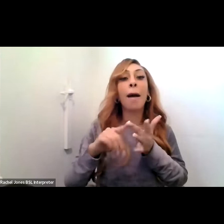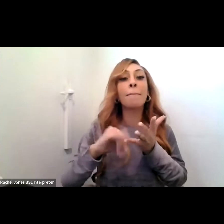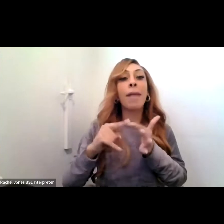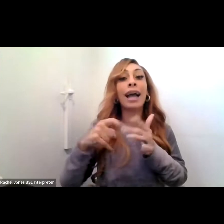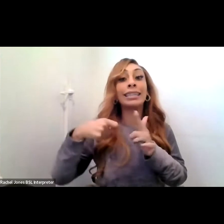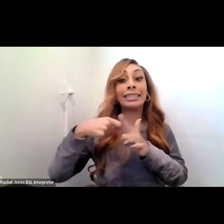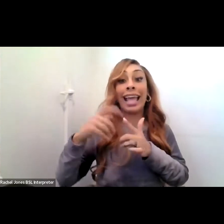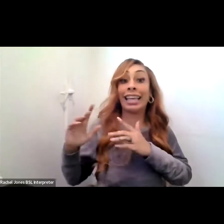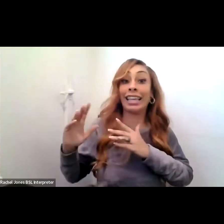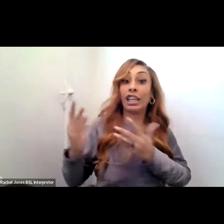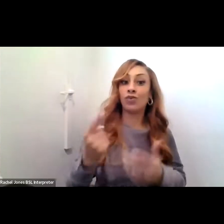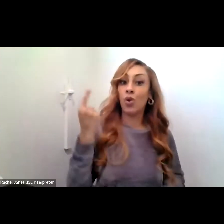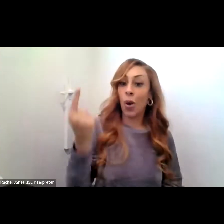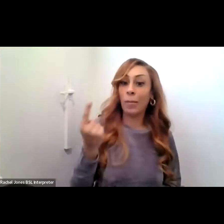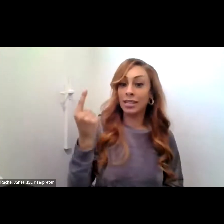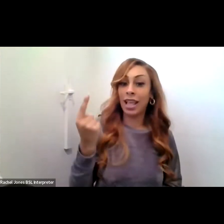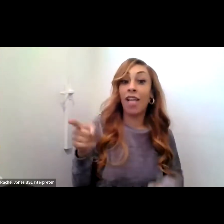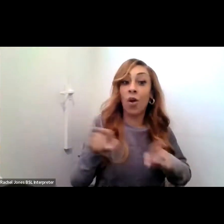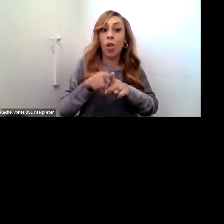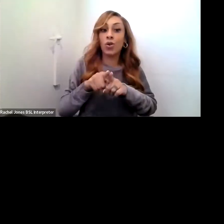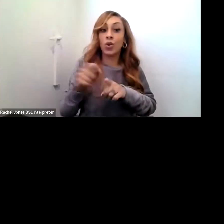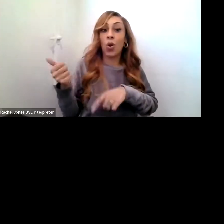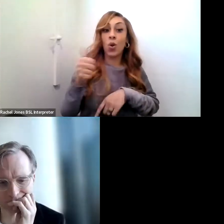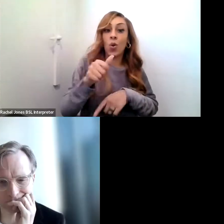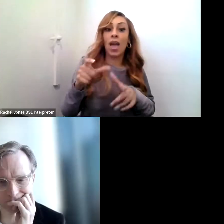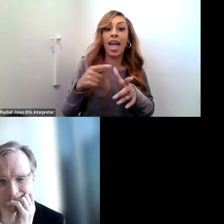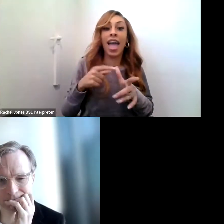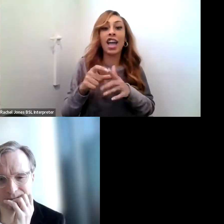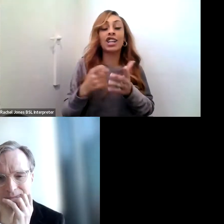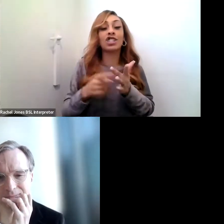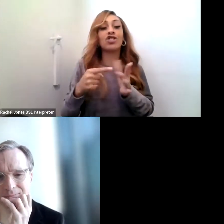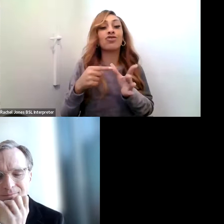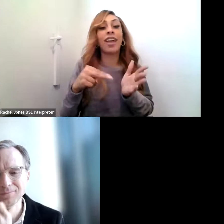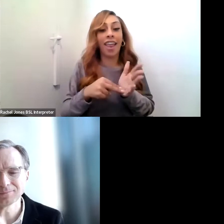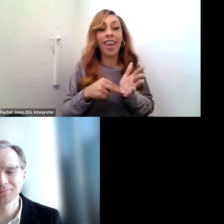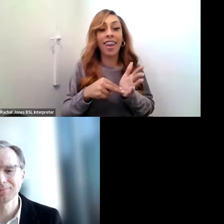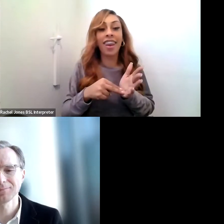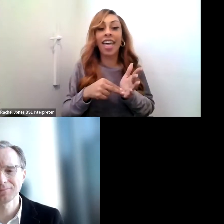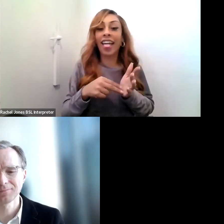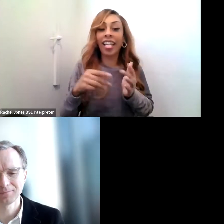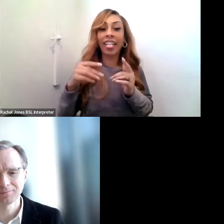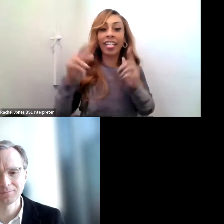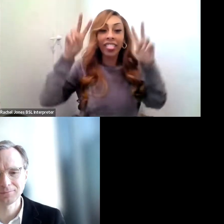plus his fellow guest, Adrian Leguina, as well as some of the themes which each of our speakers